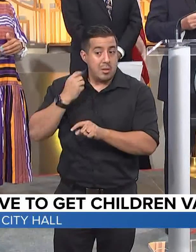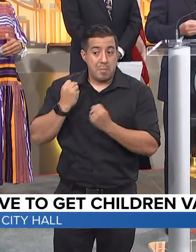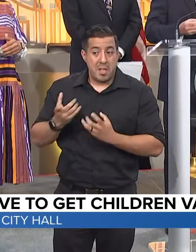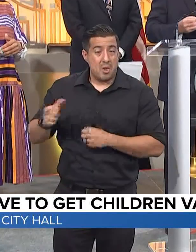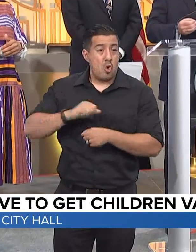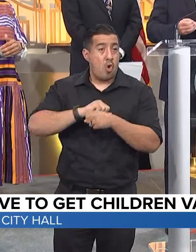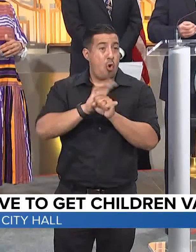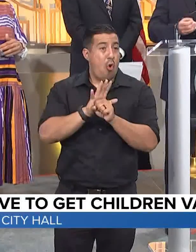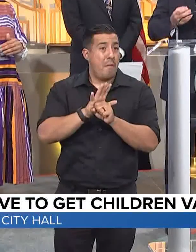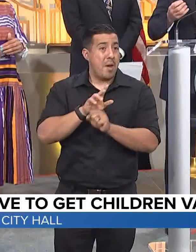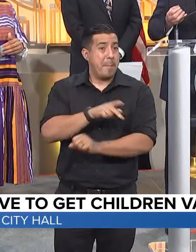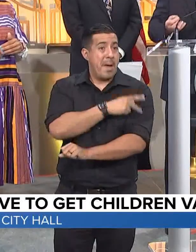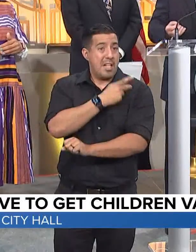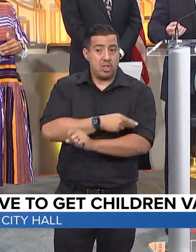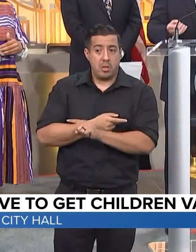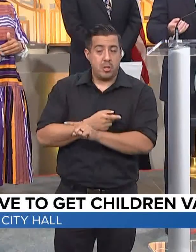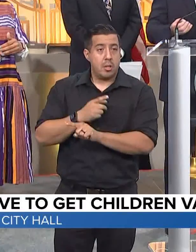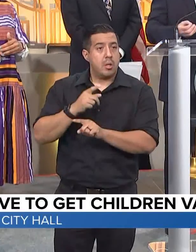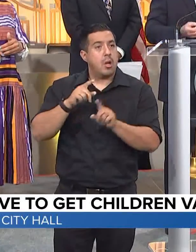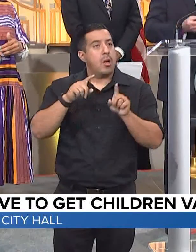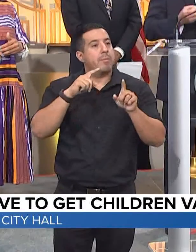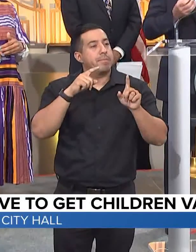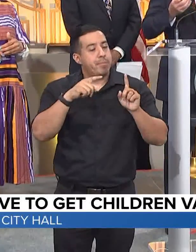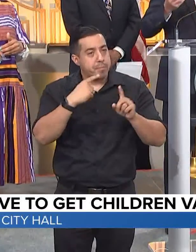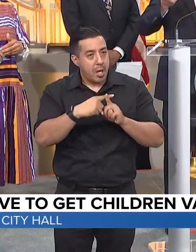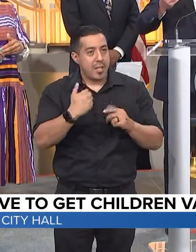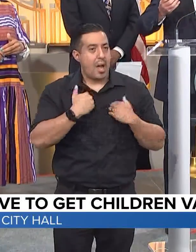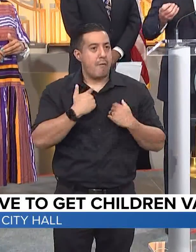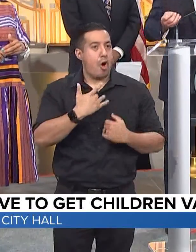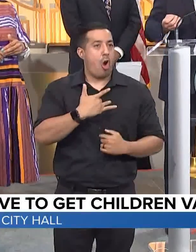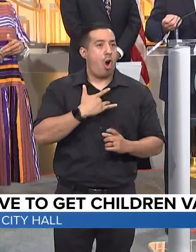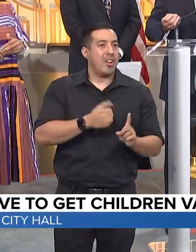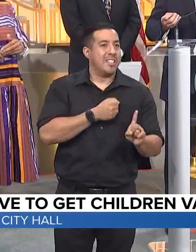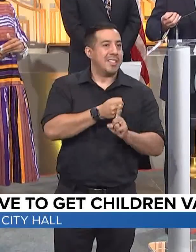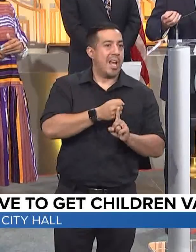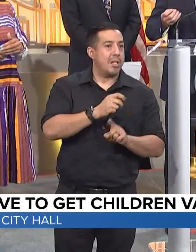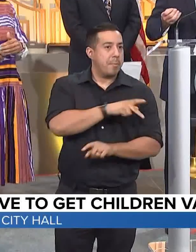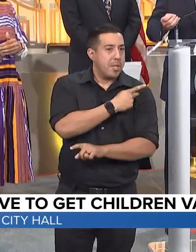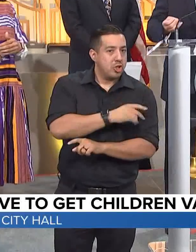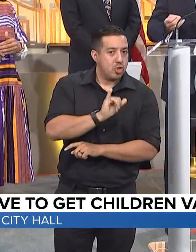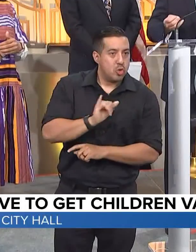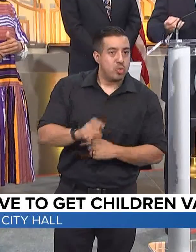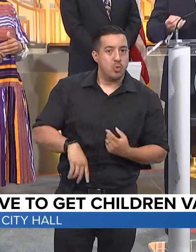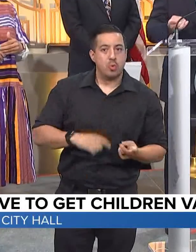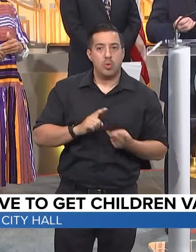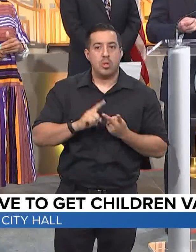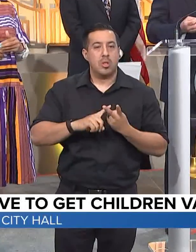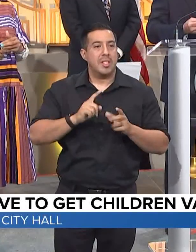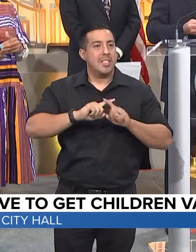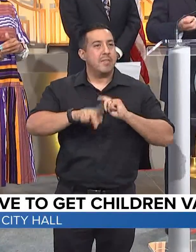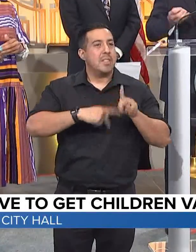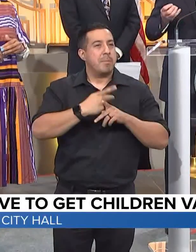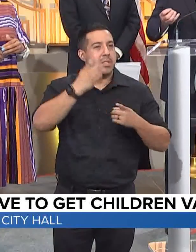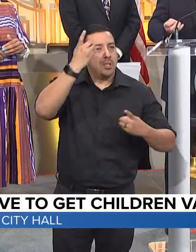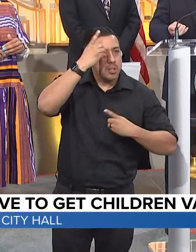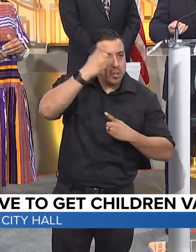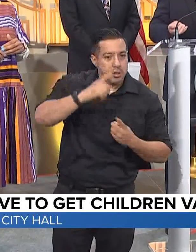but many of these patients are also heart attack patients there. Inflammatory bowel disease patients their stroke patients,